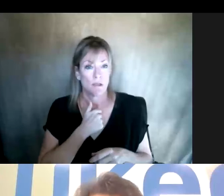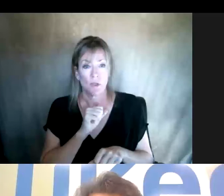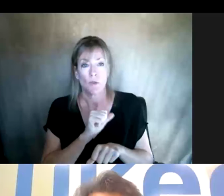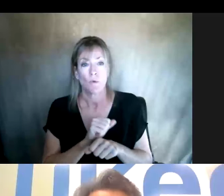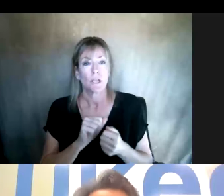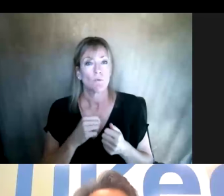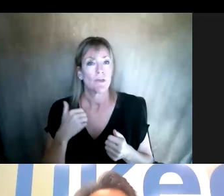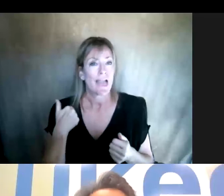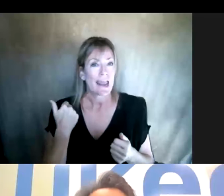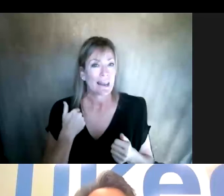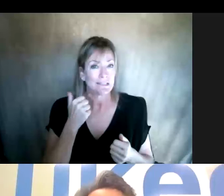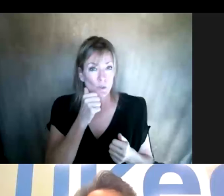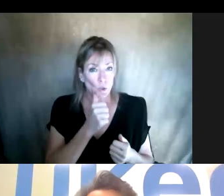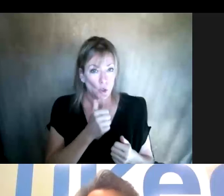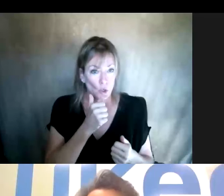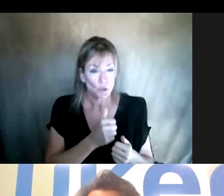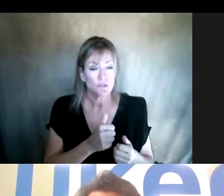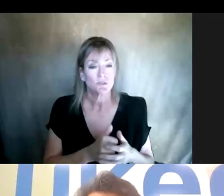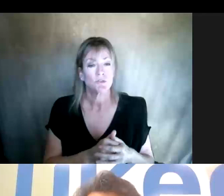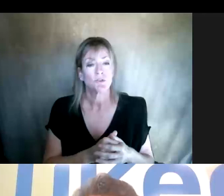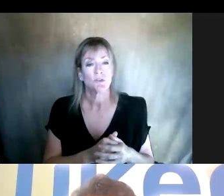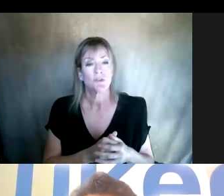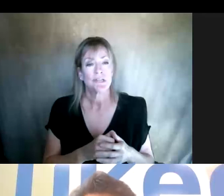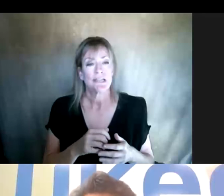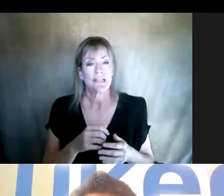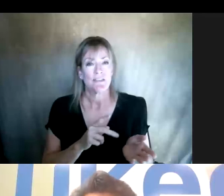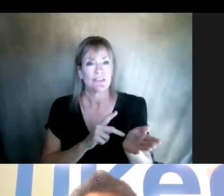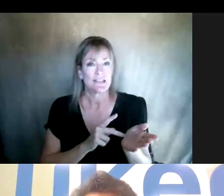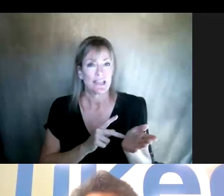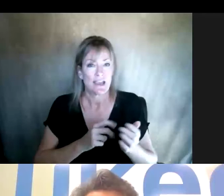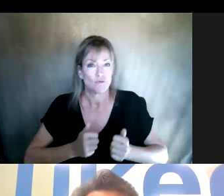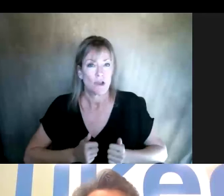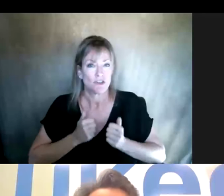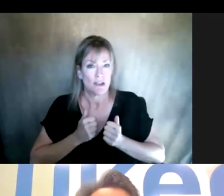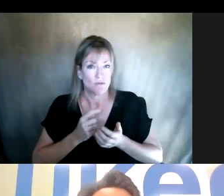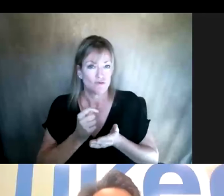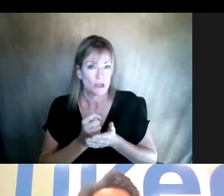GIRLS IN THE TREATMENT CENTER.